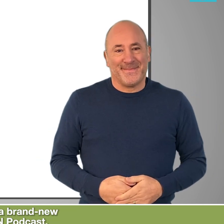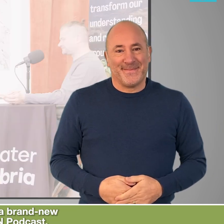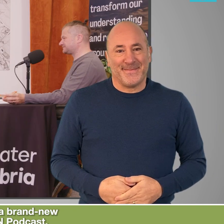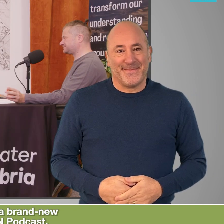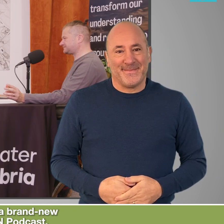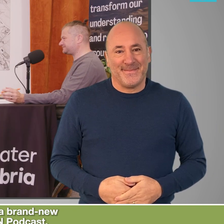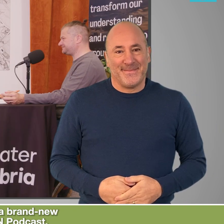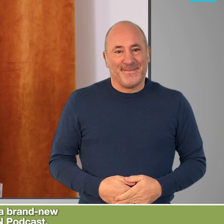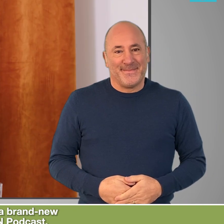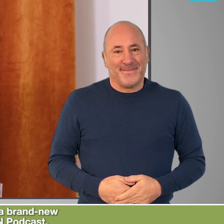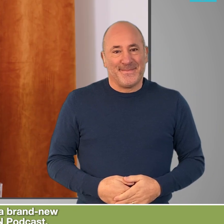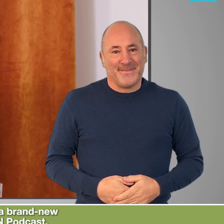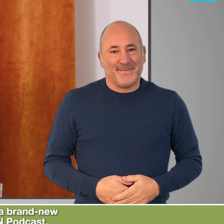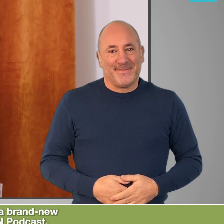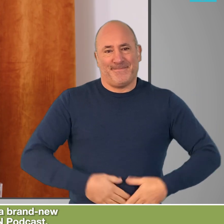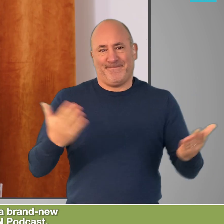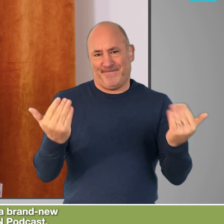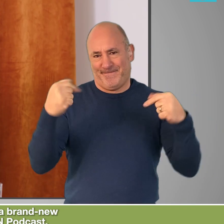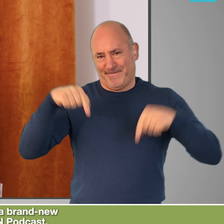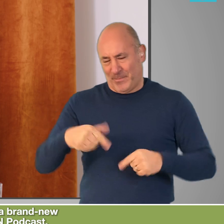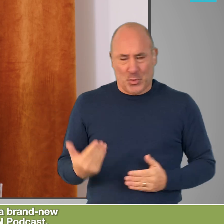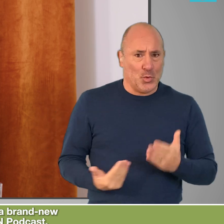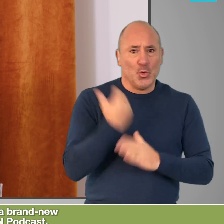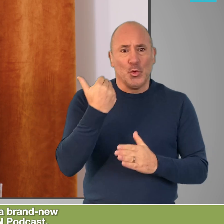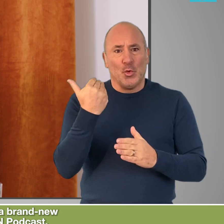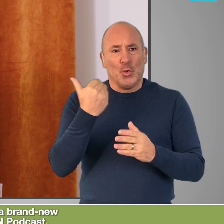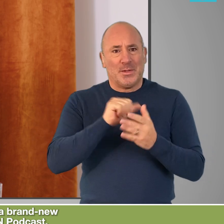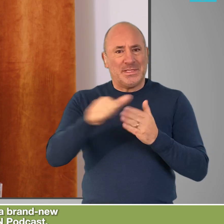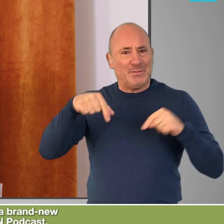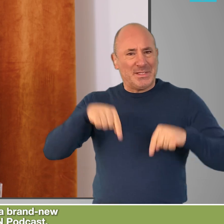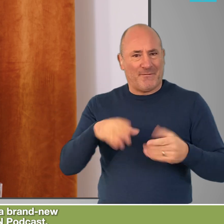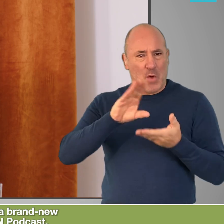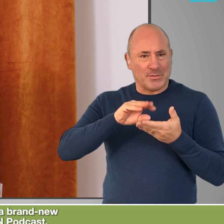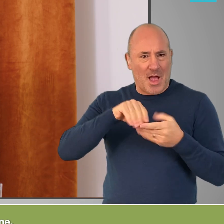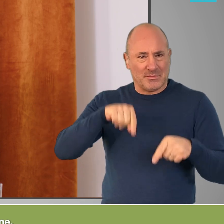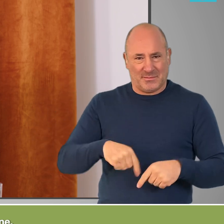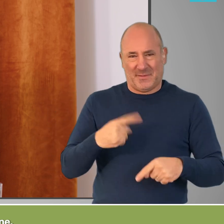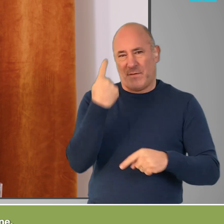So welcome back to a brand-new episode of The PGN Podcast. In season one,